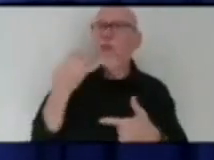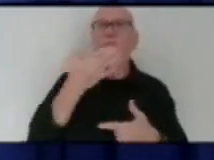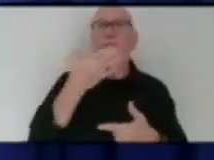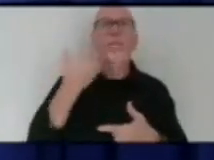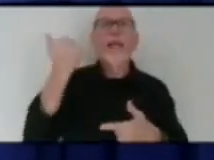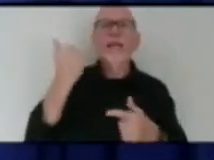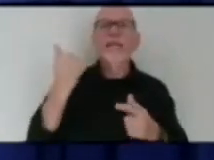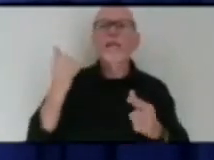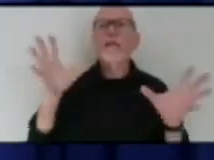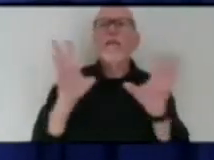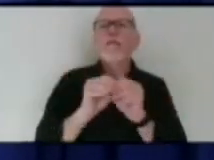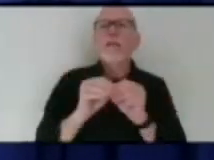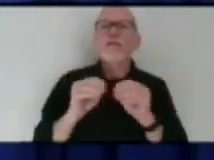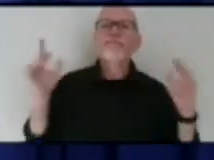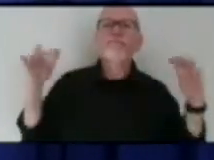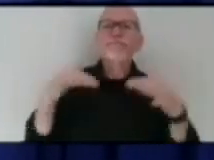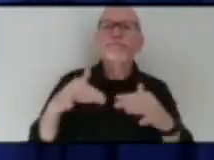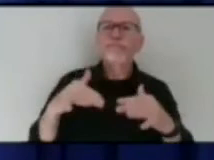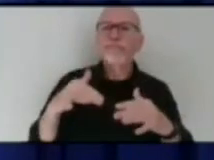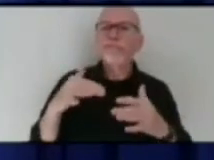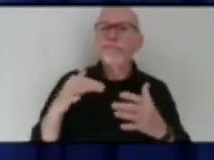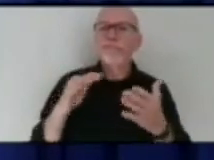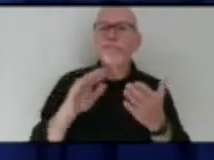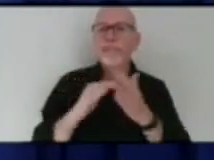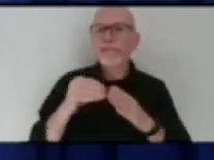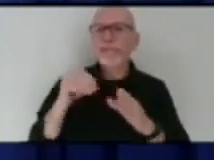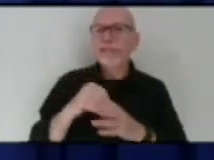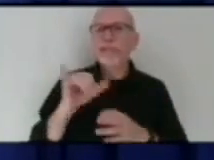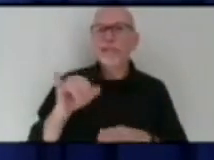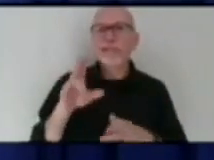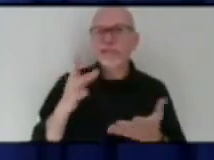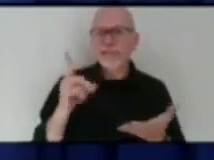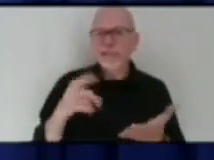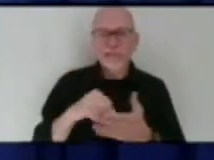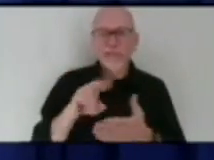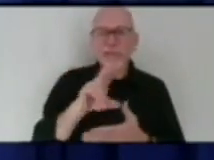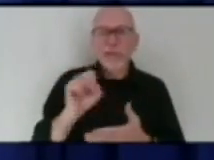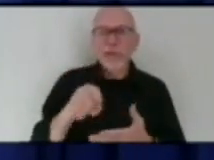face of the planet and having the best airport in North America seven plus